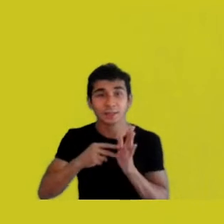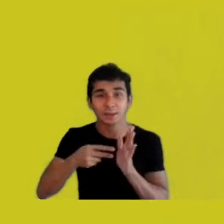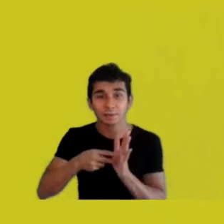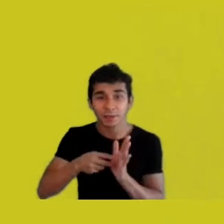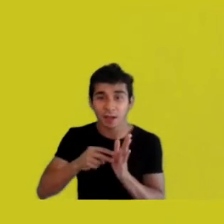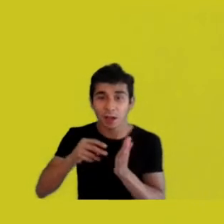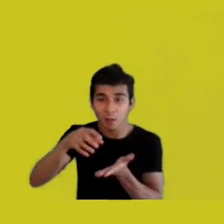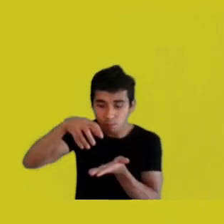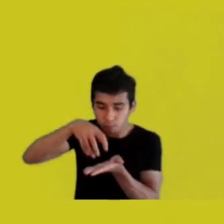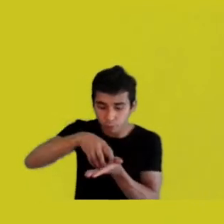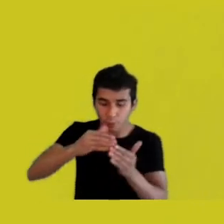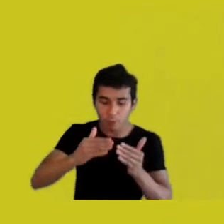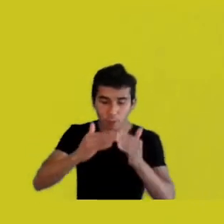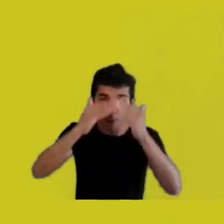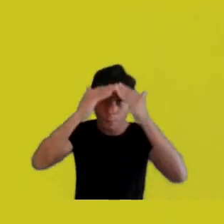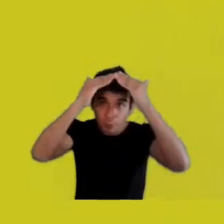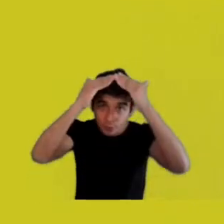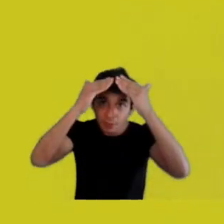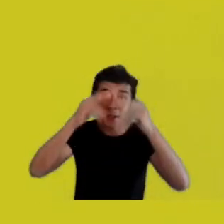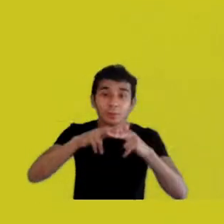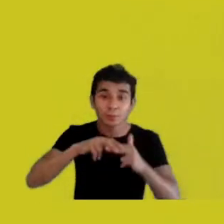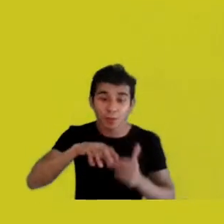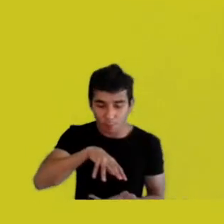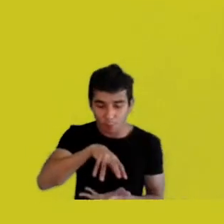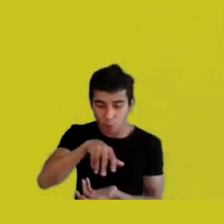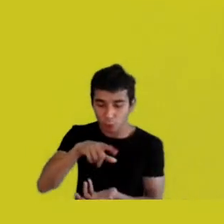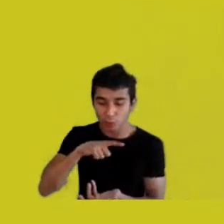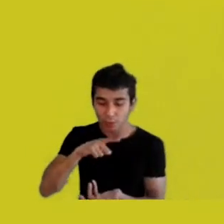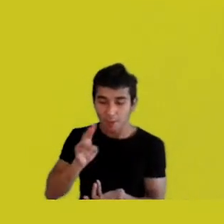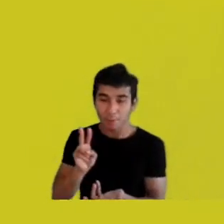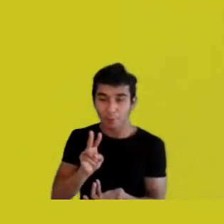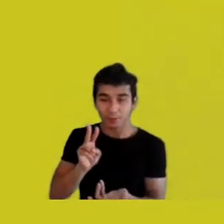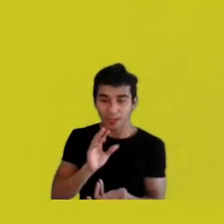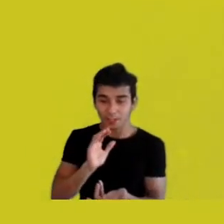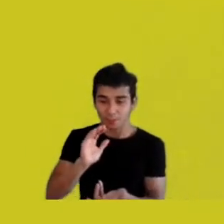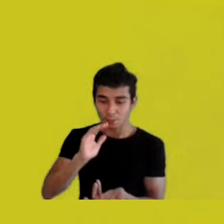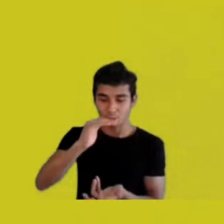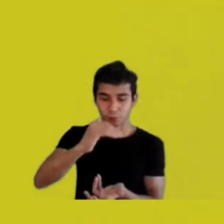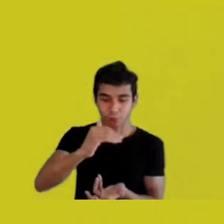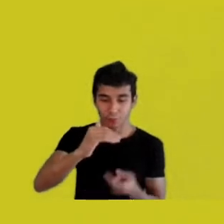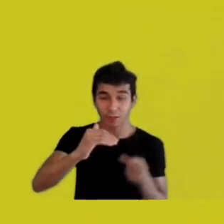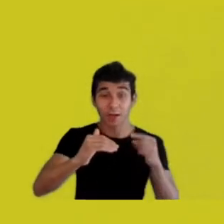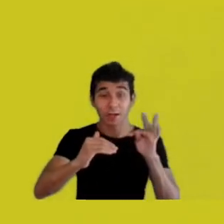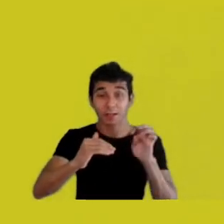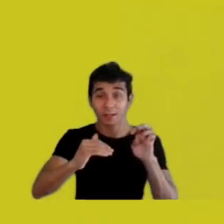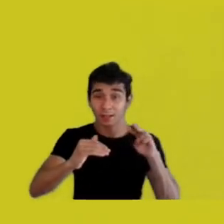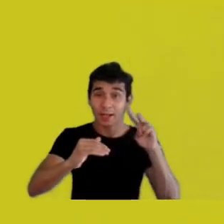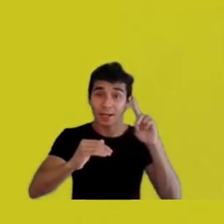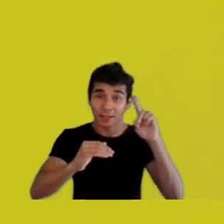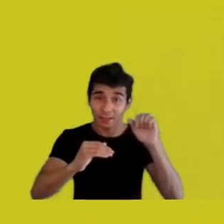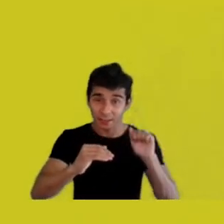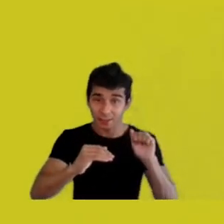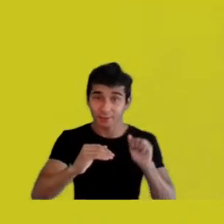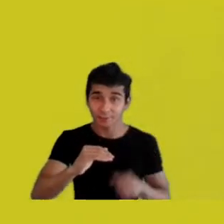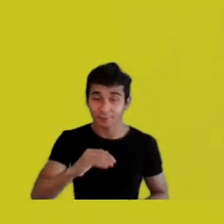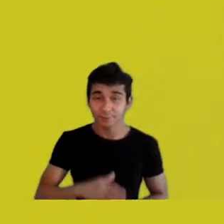and is sung in Congo-Angola Candomblé ceremonies